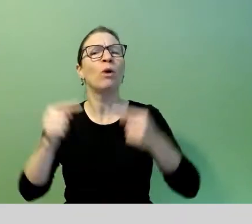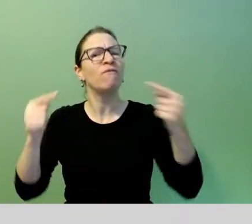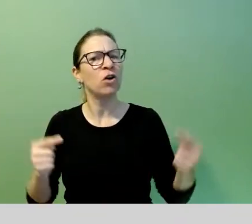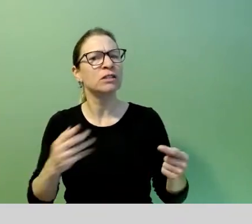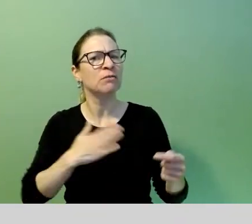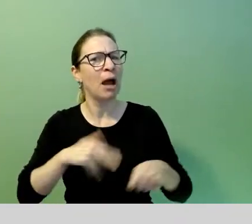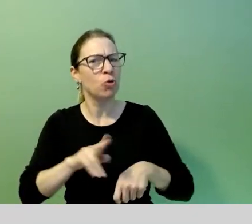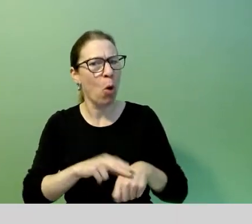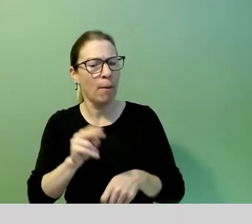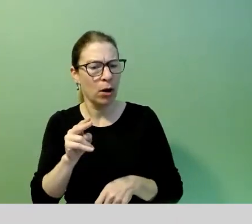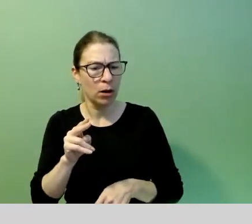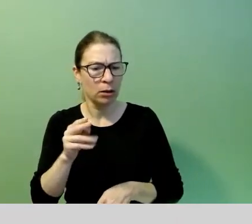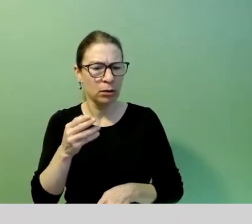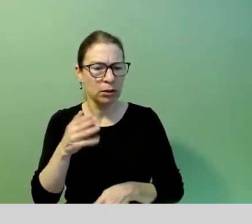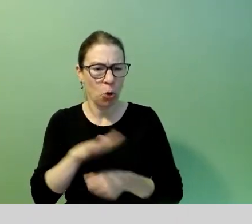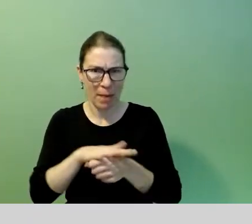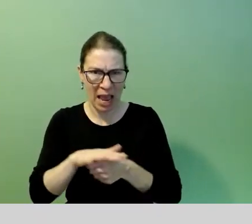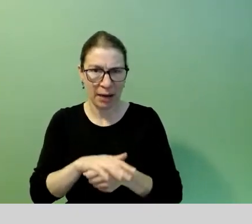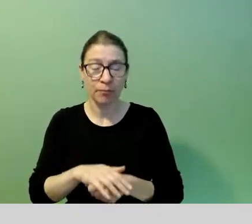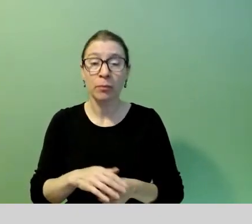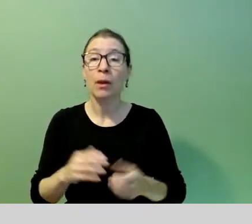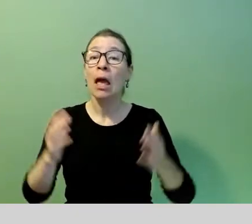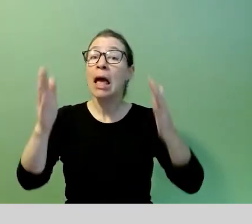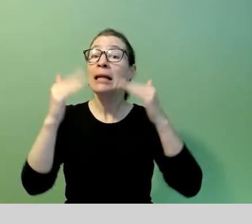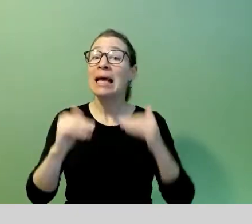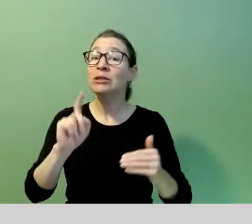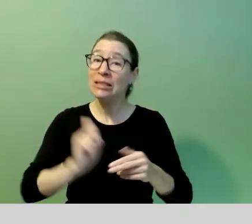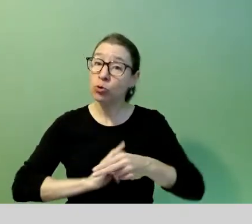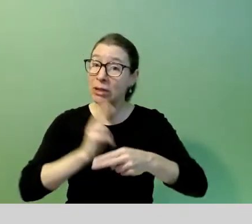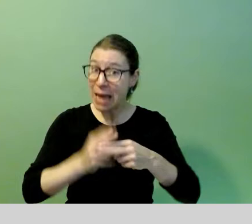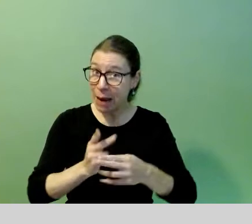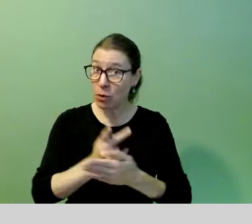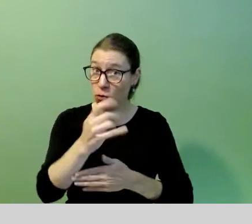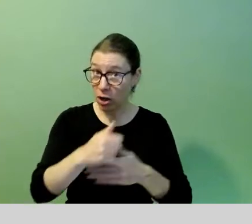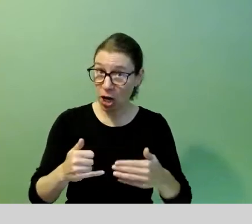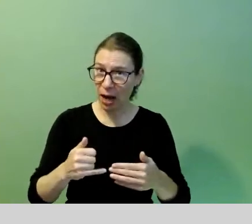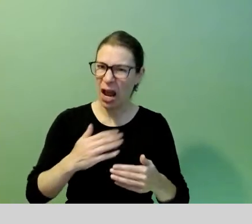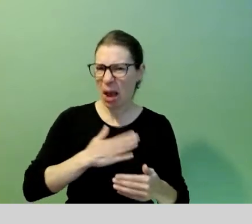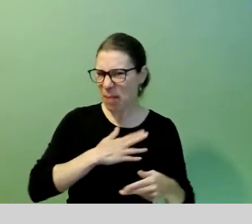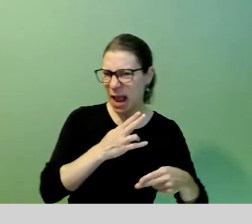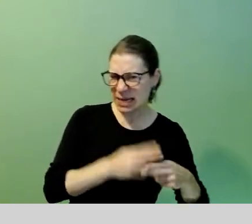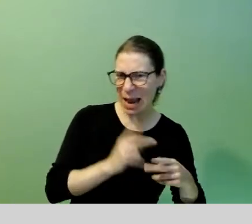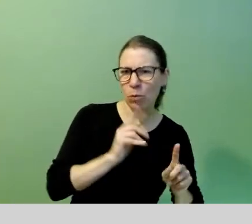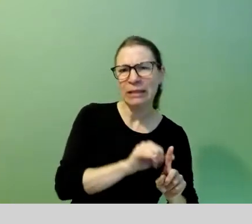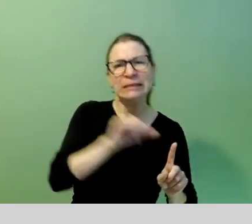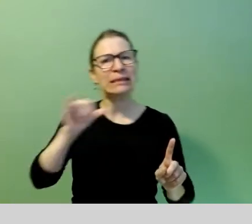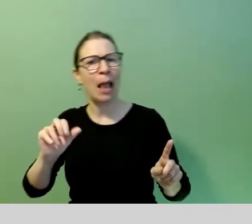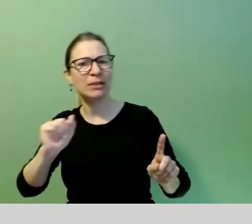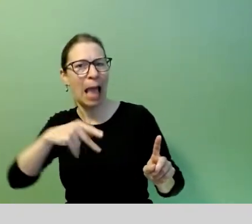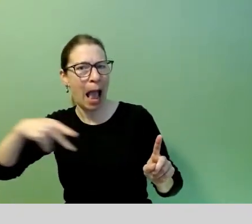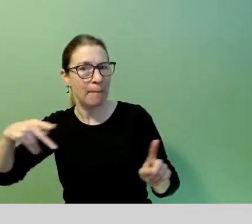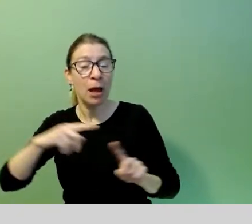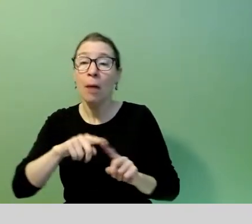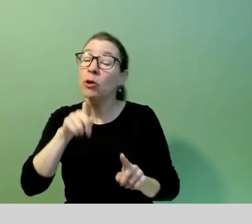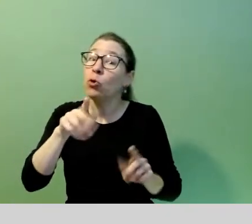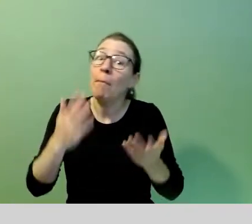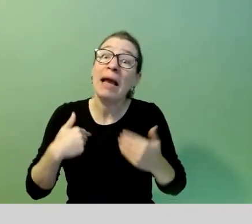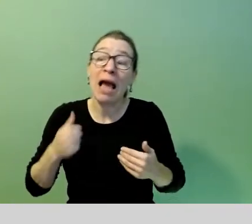Next, we need to name the project. I'm going to let it match the name of the application, but you can actually have multiple apps in this single project, if you'd prefer.